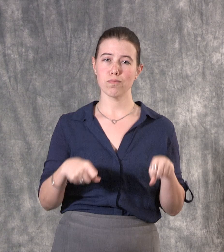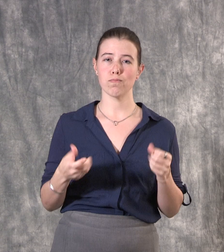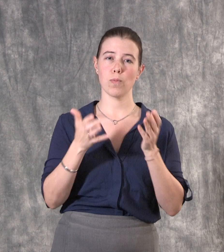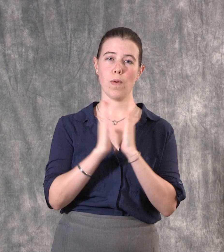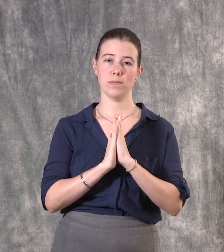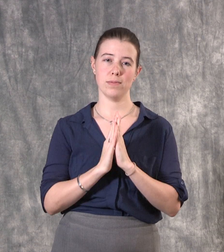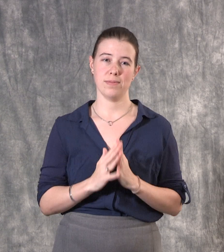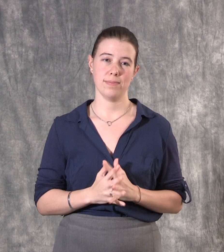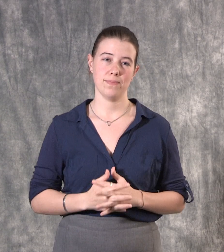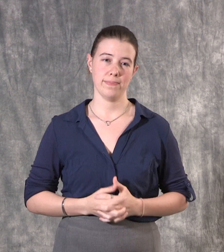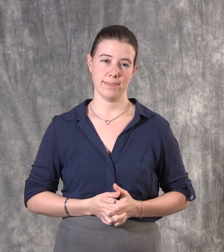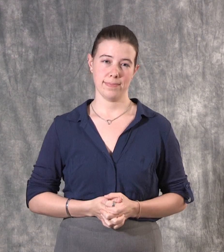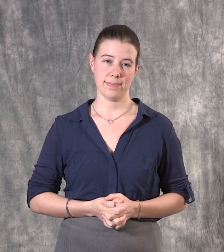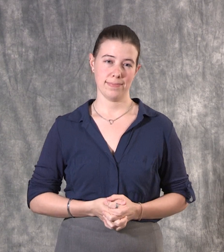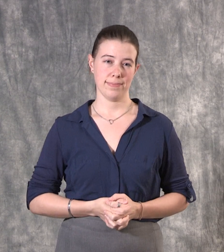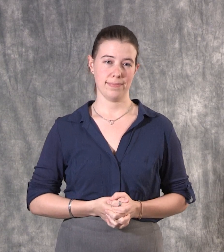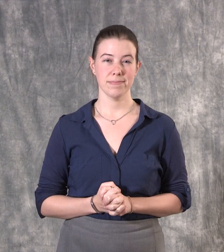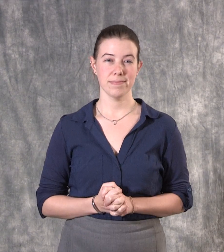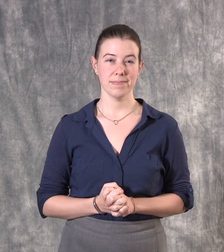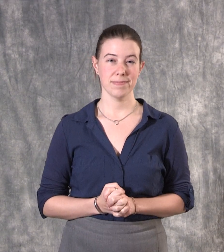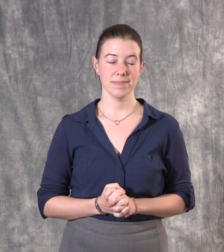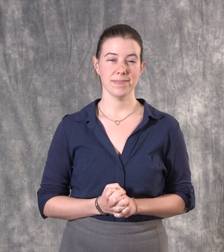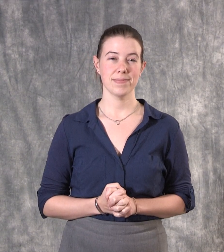and how you can request them.